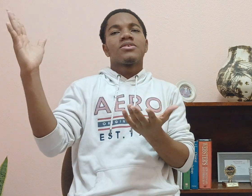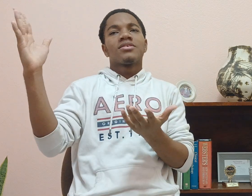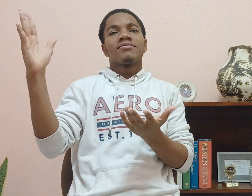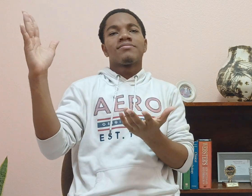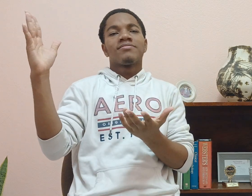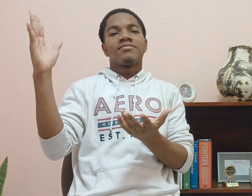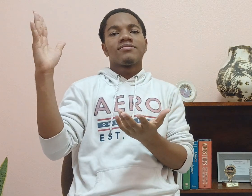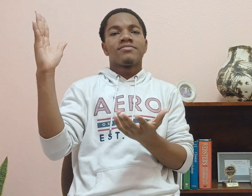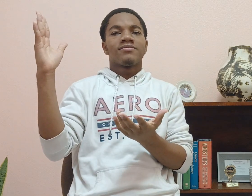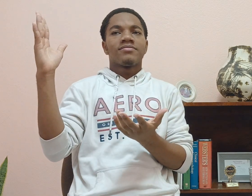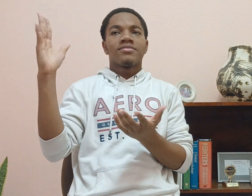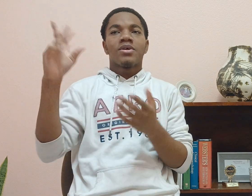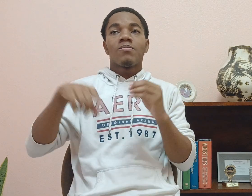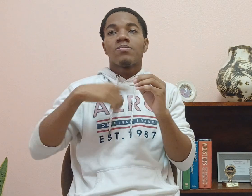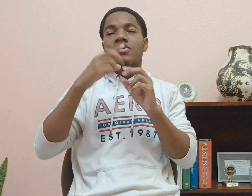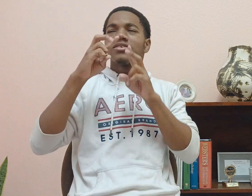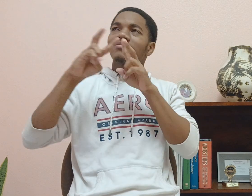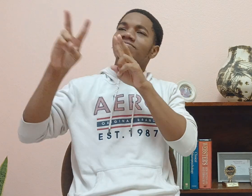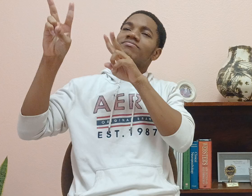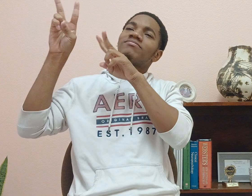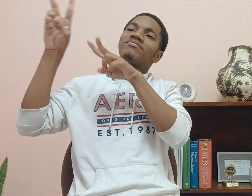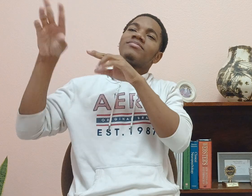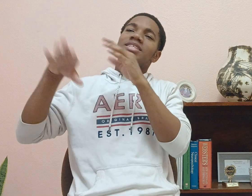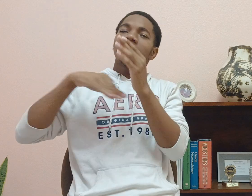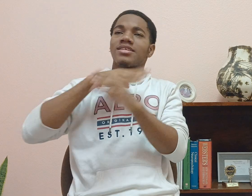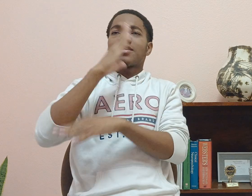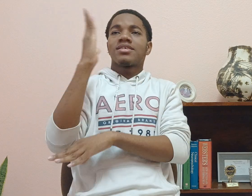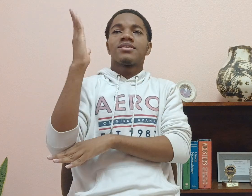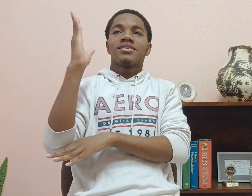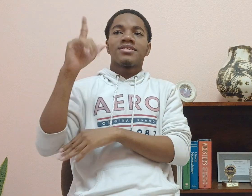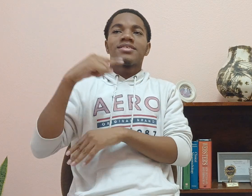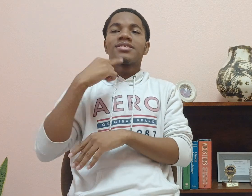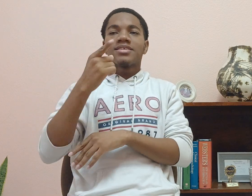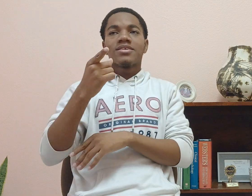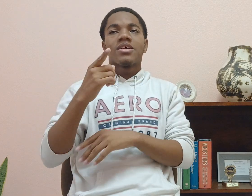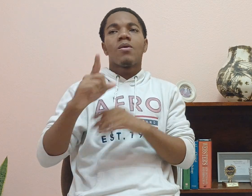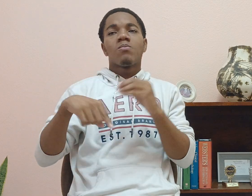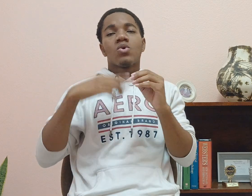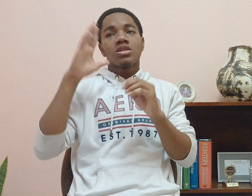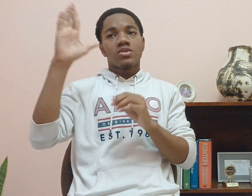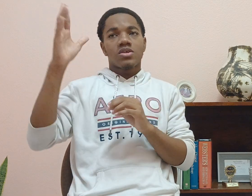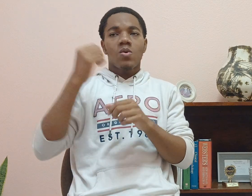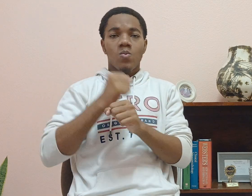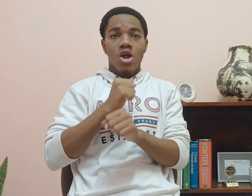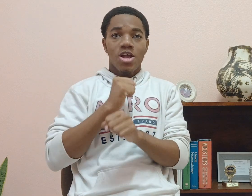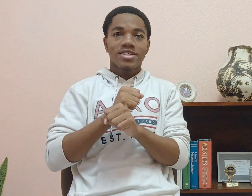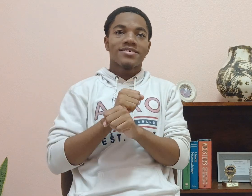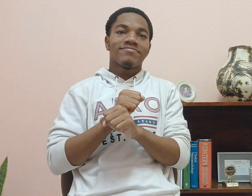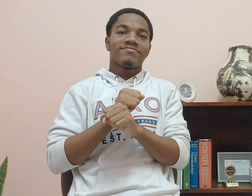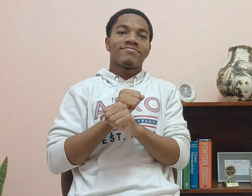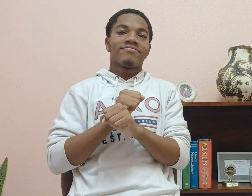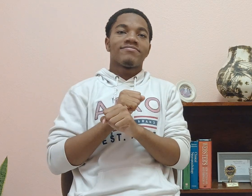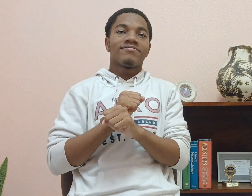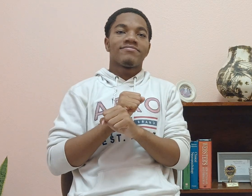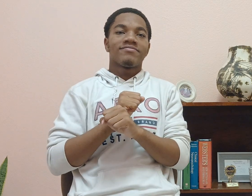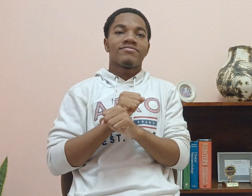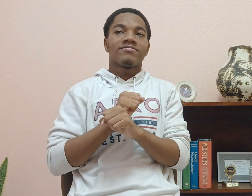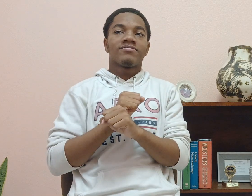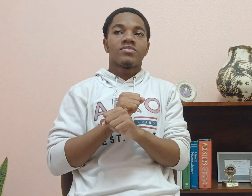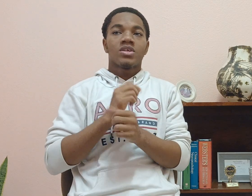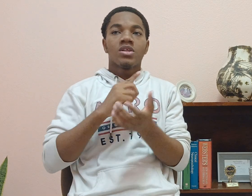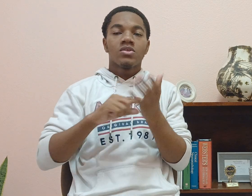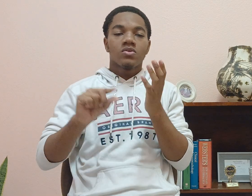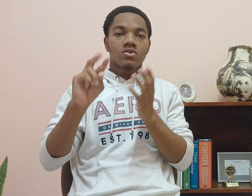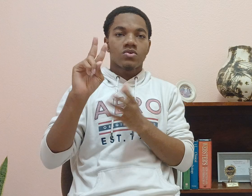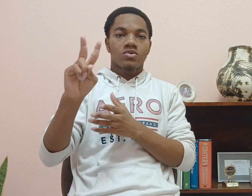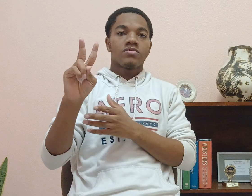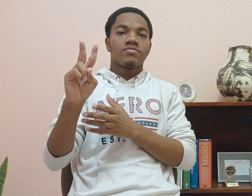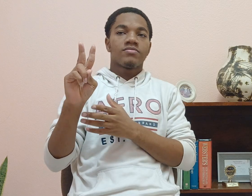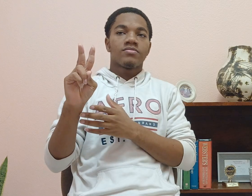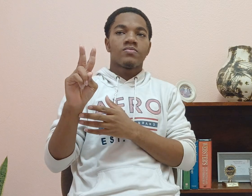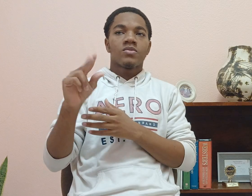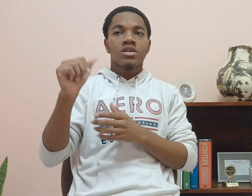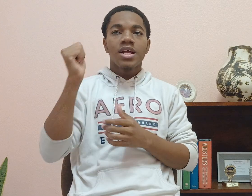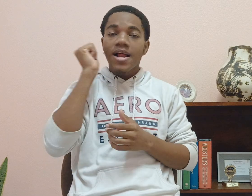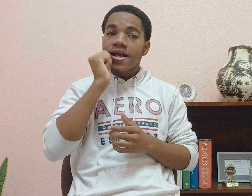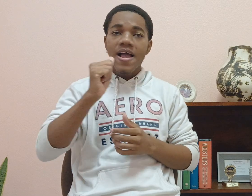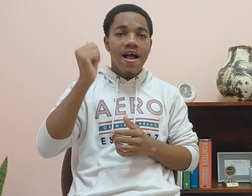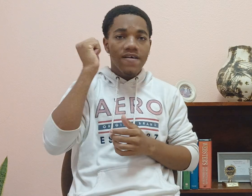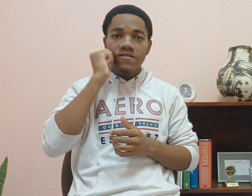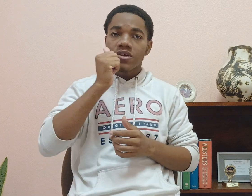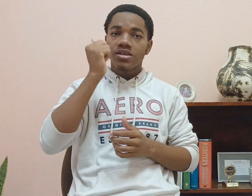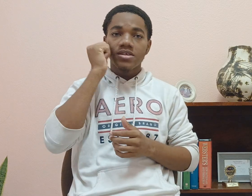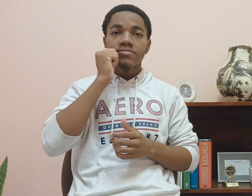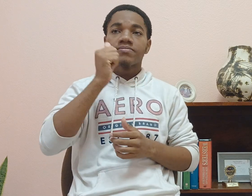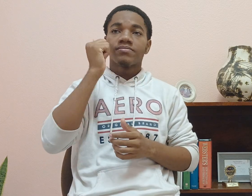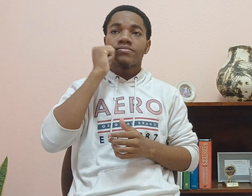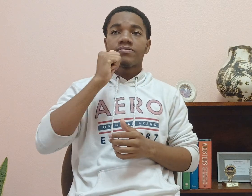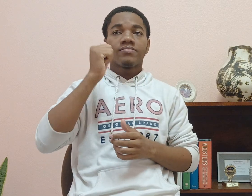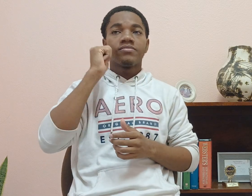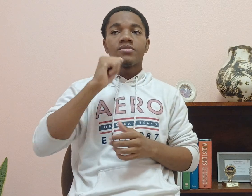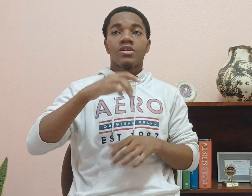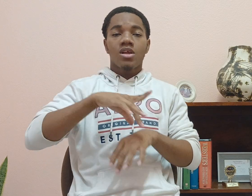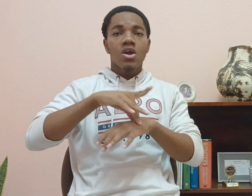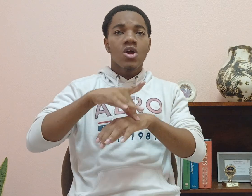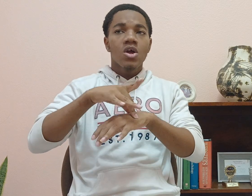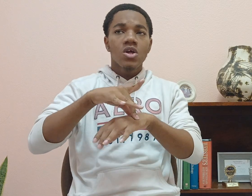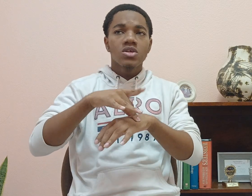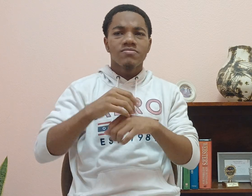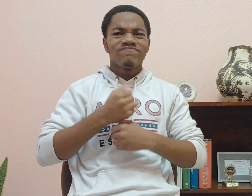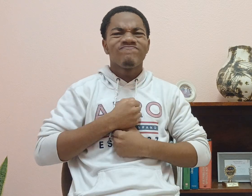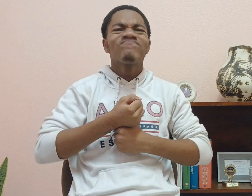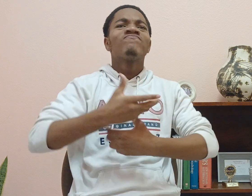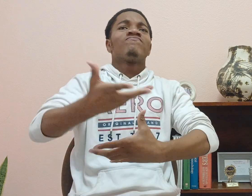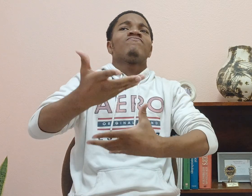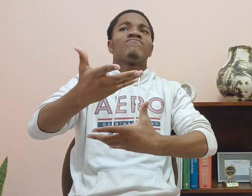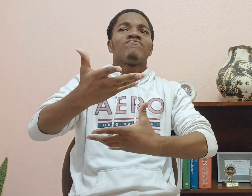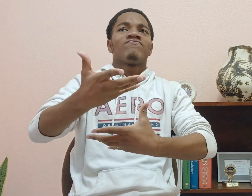the skies proclaim the work of his hands. 2 Day after day they pour forth speech;